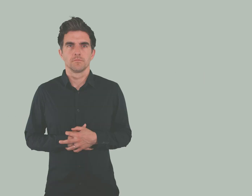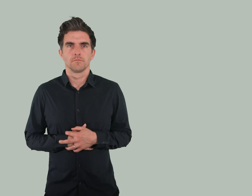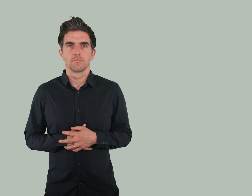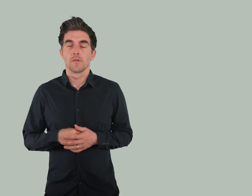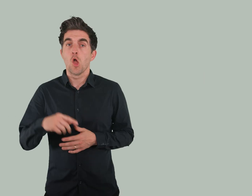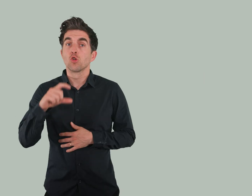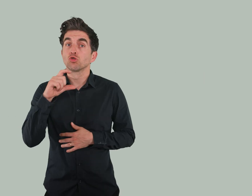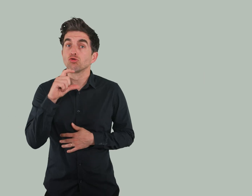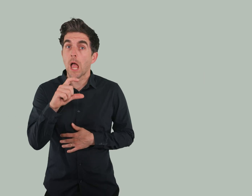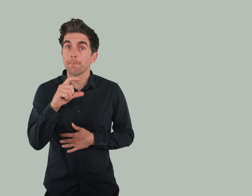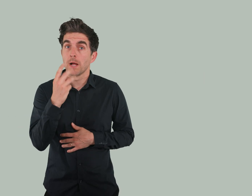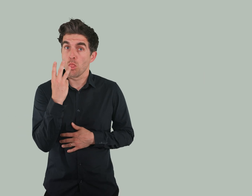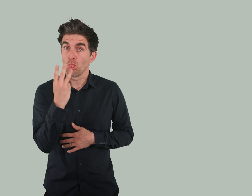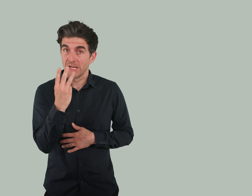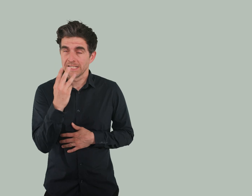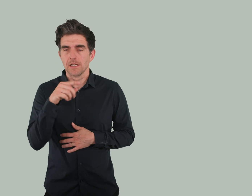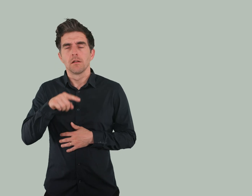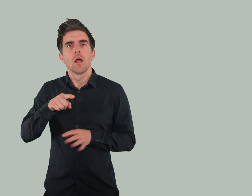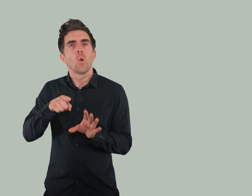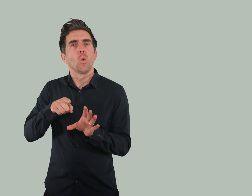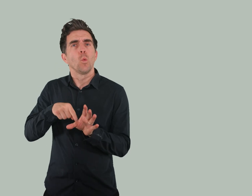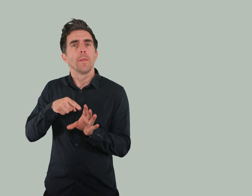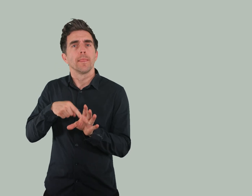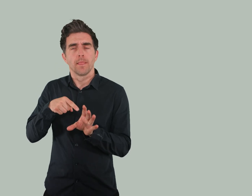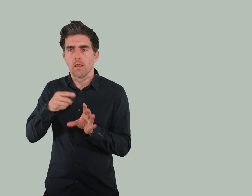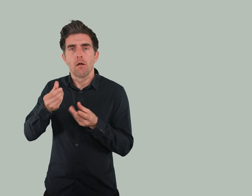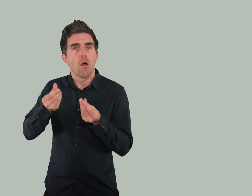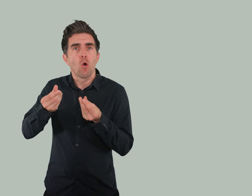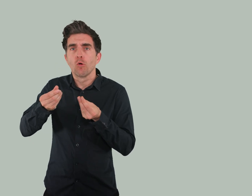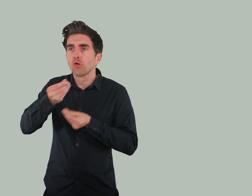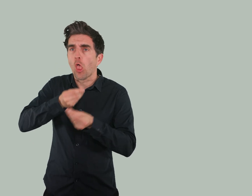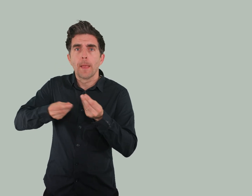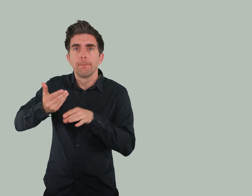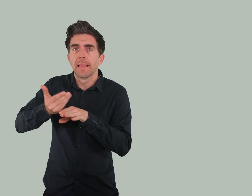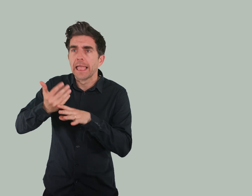Chapter 3: The Youth Economy